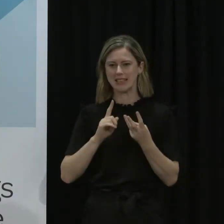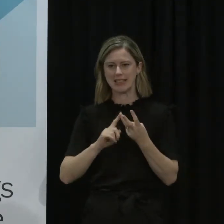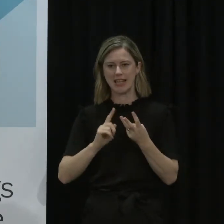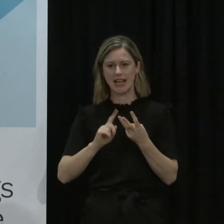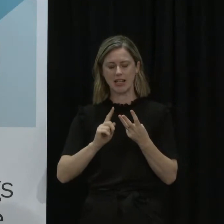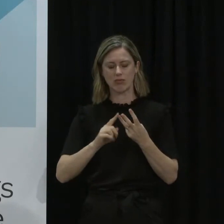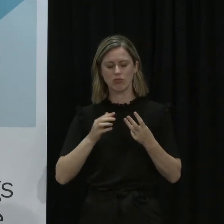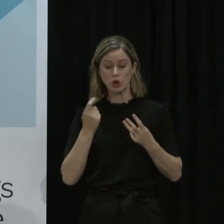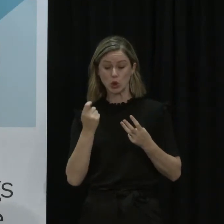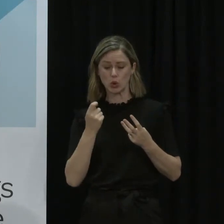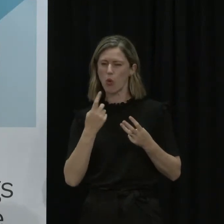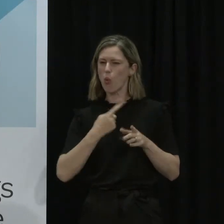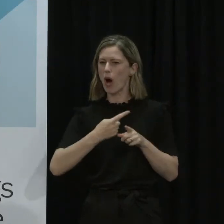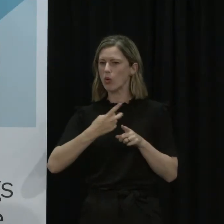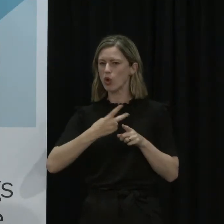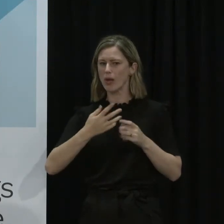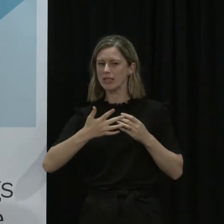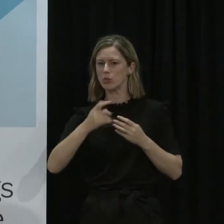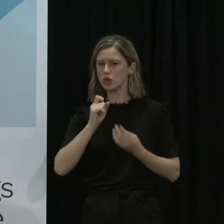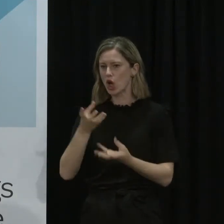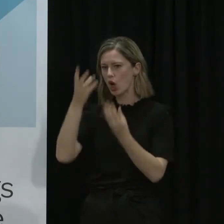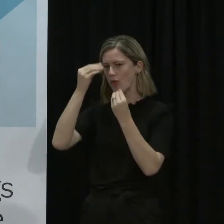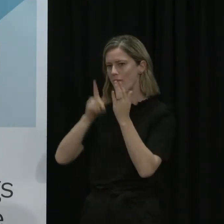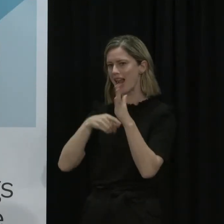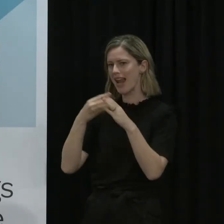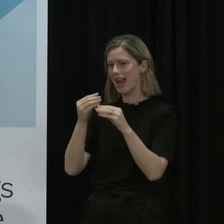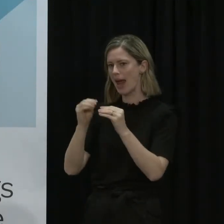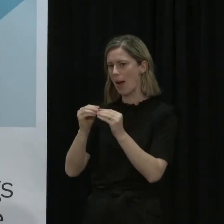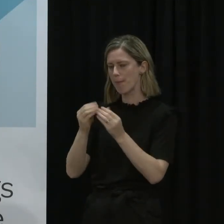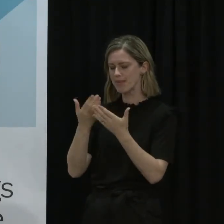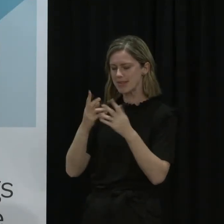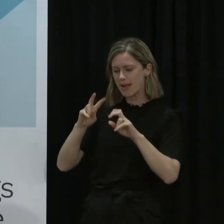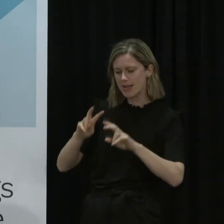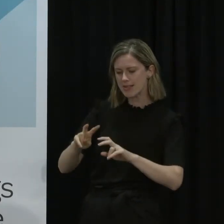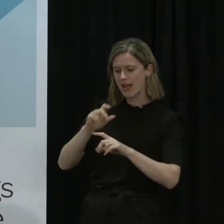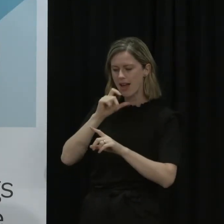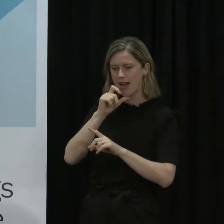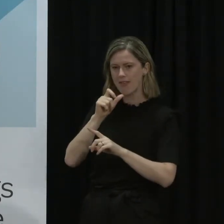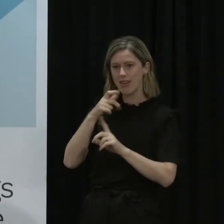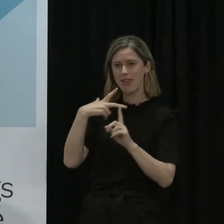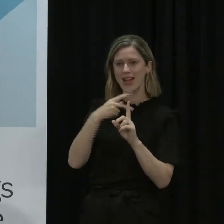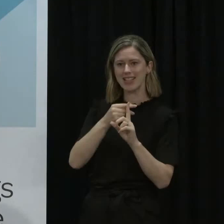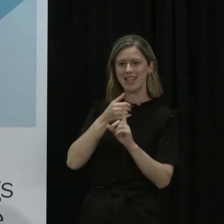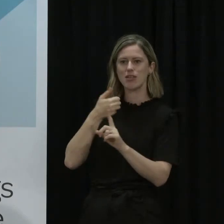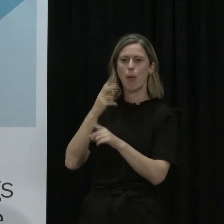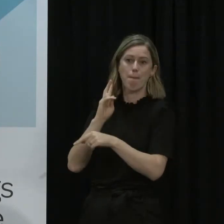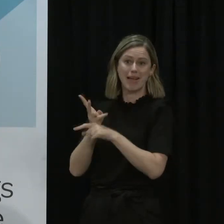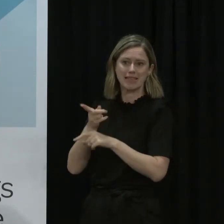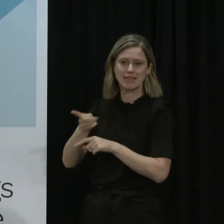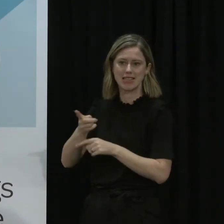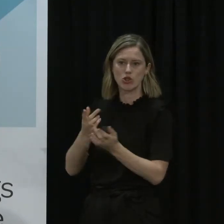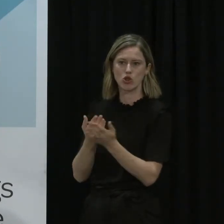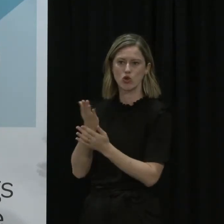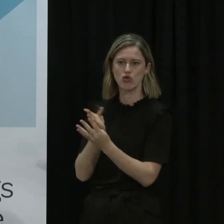transmission iblt, the impact